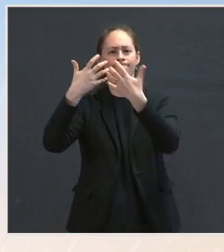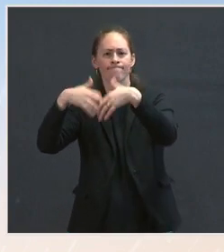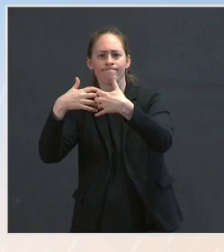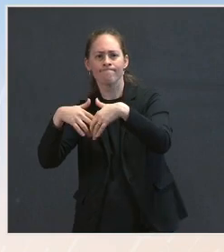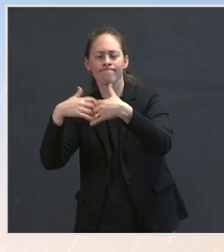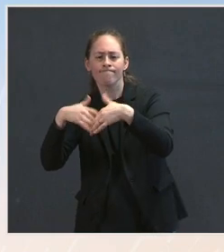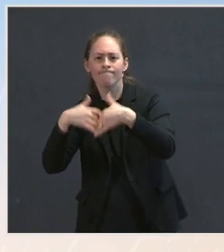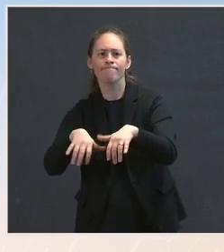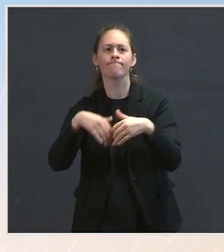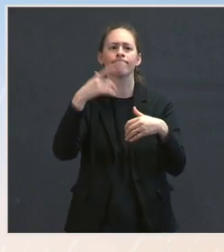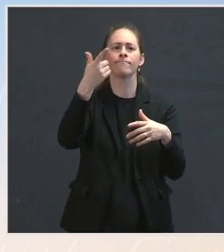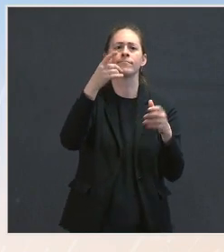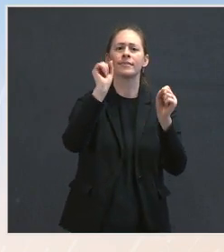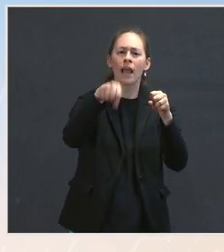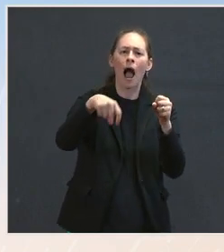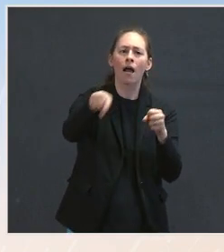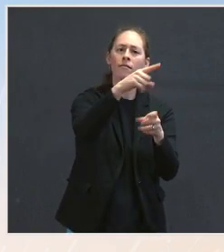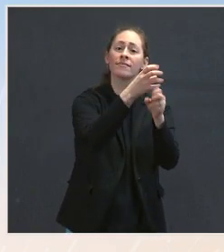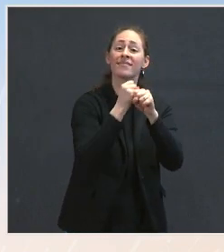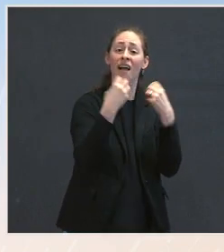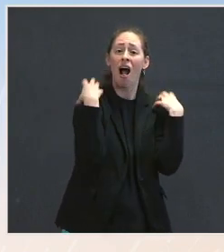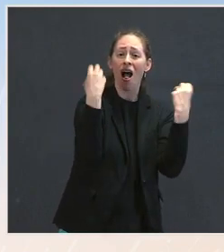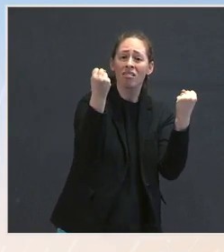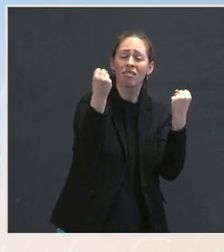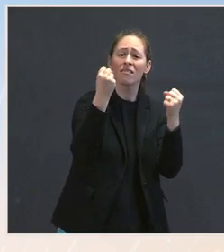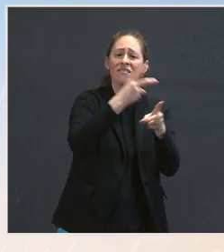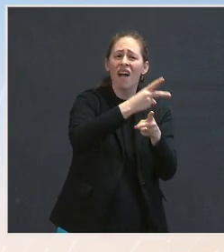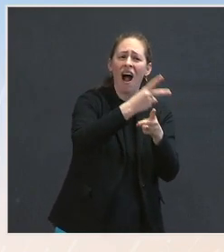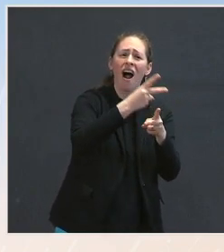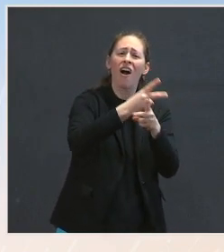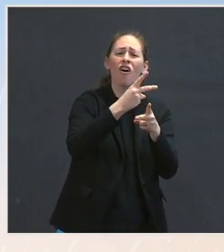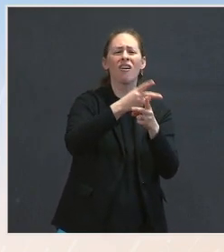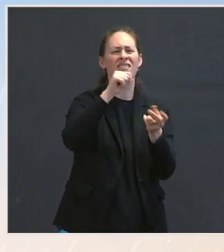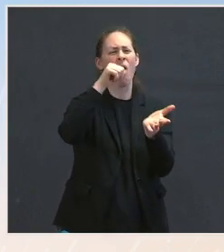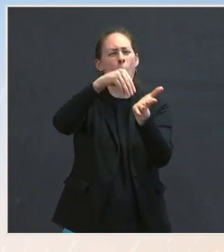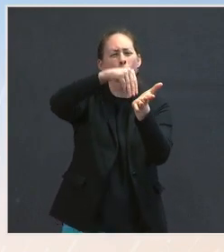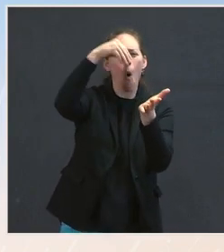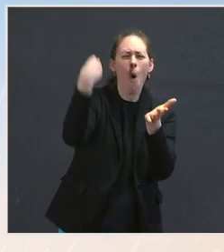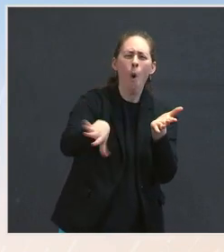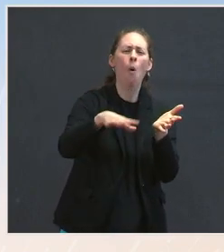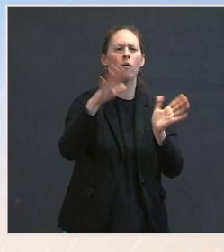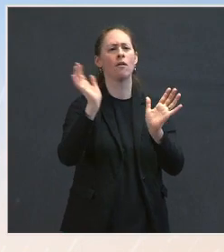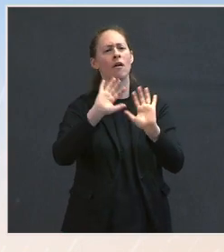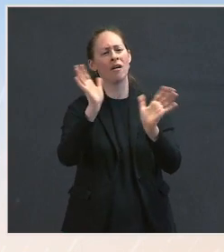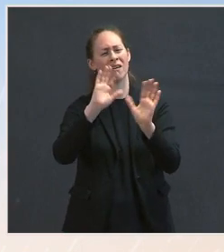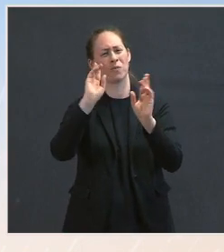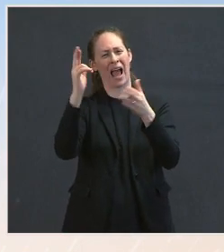So the size -- the package -- the components of it, the order, that has not yet been determined,